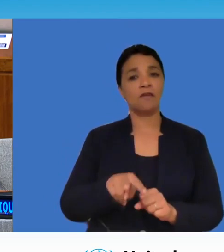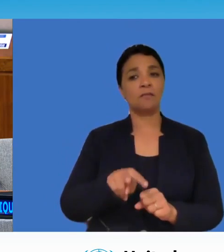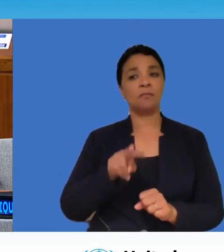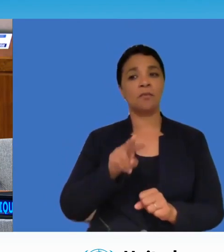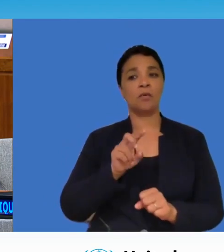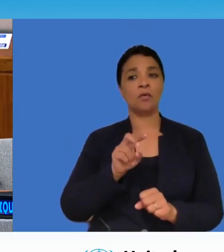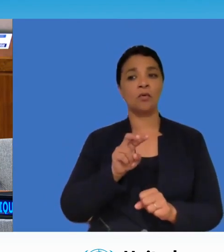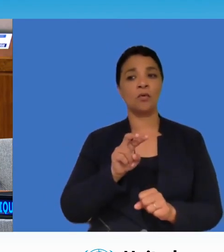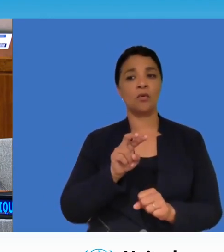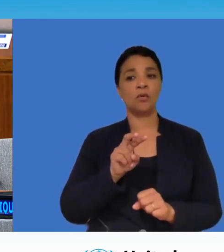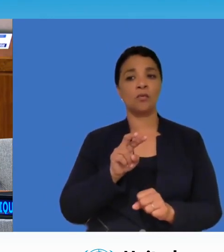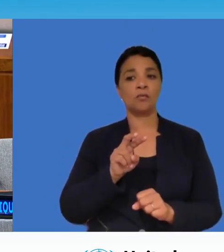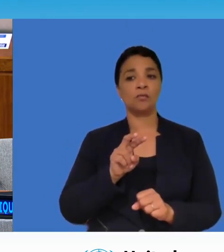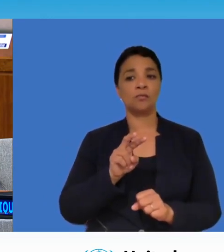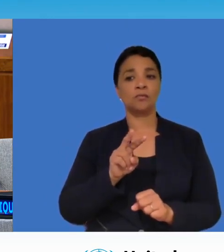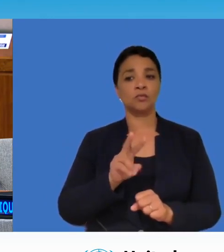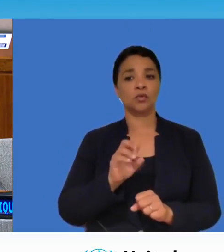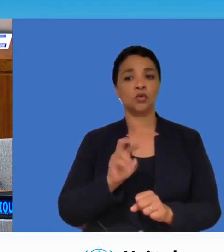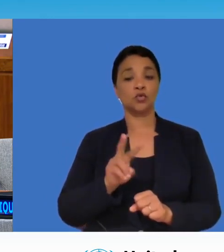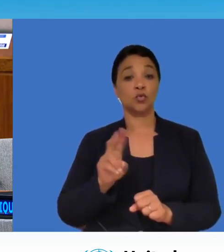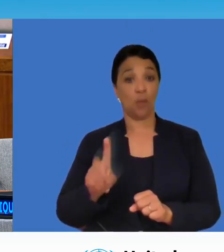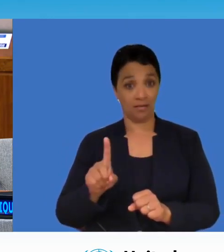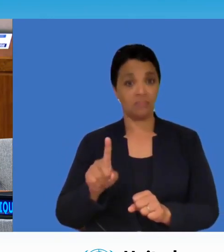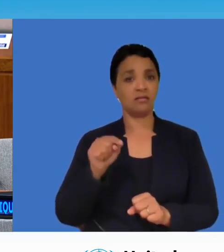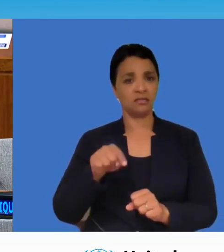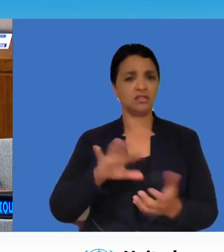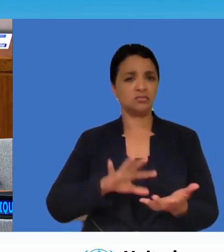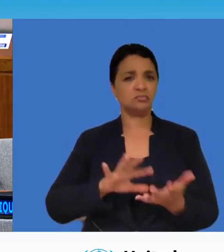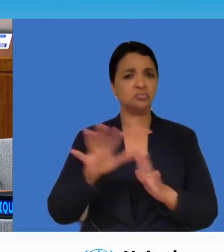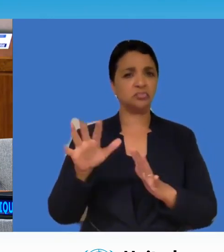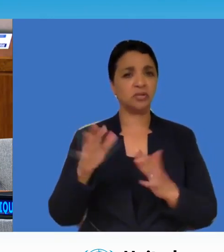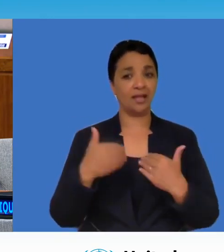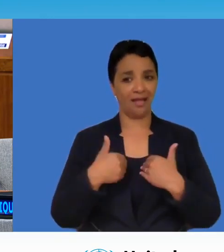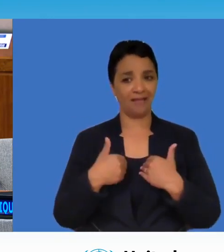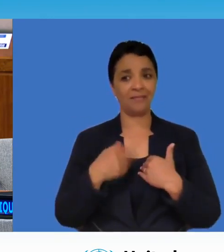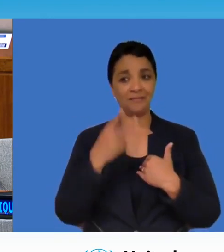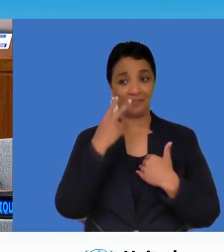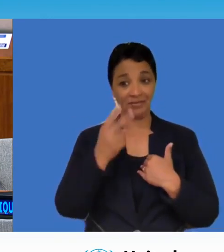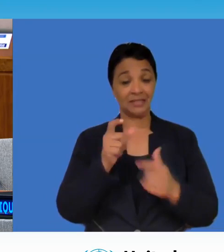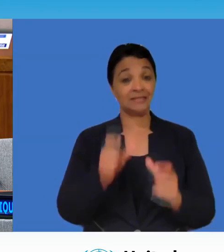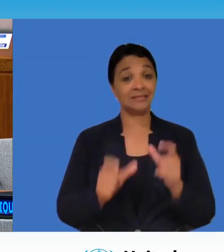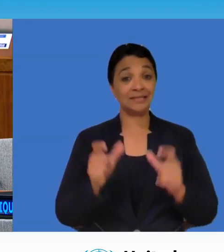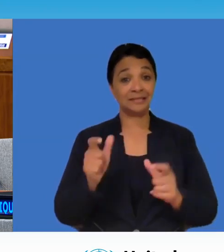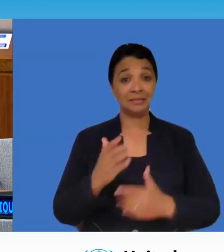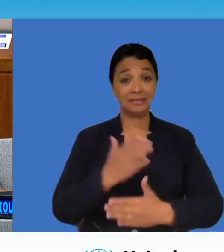been cuttill and the violations against their rights were further exacerbated the military